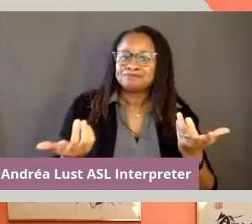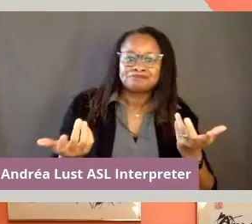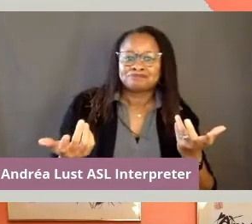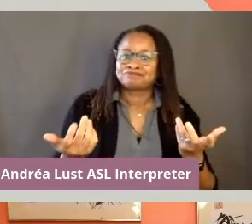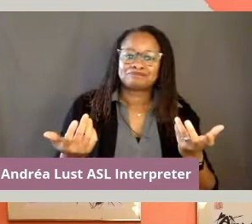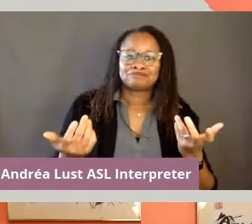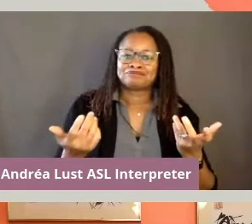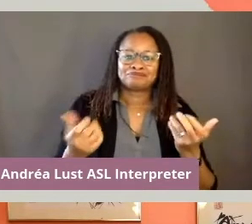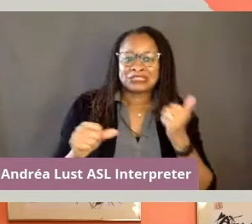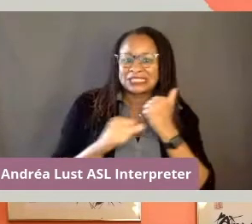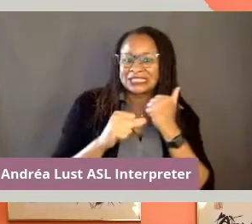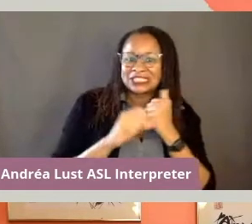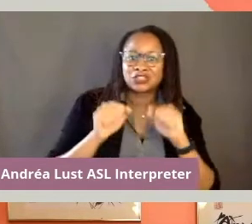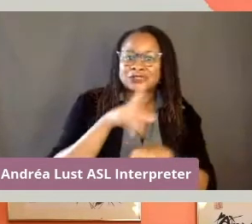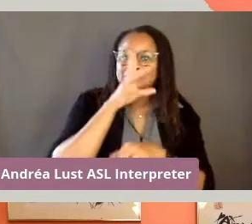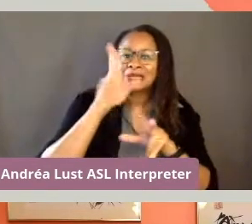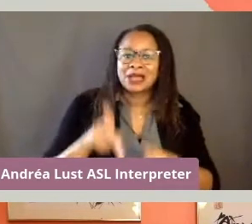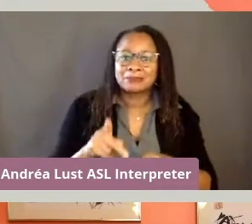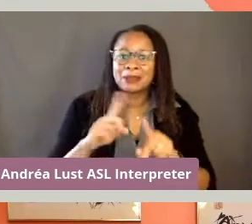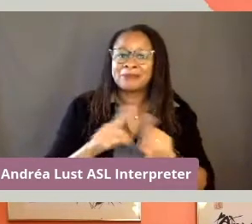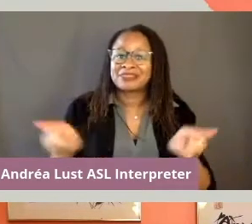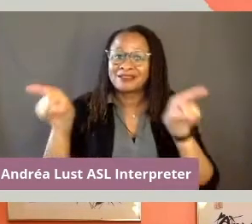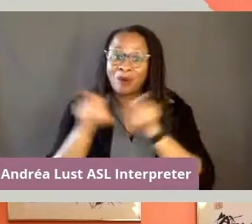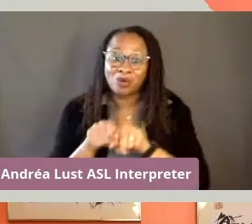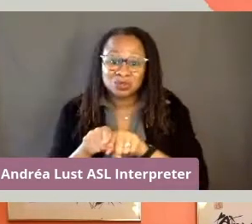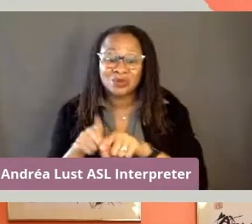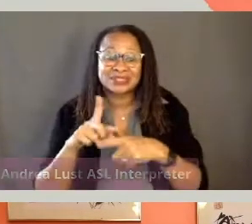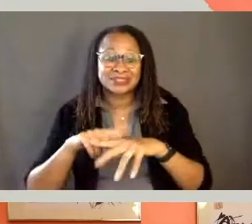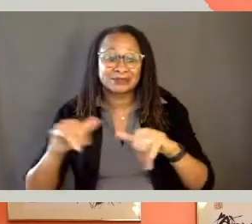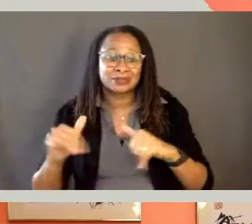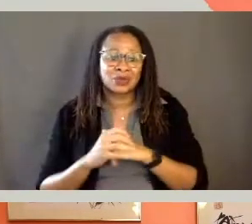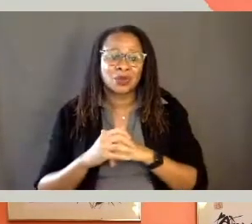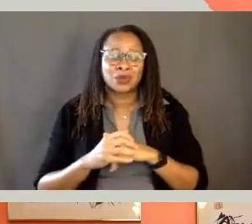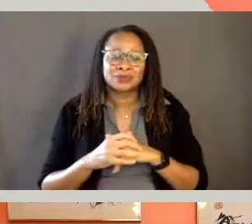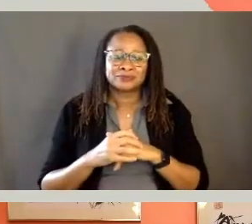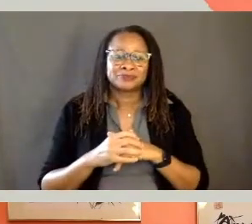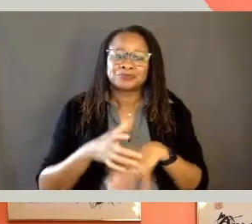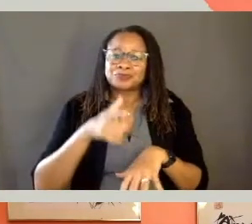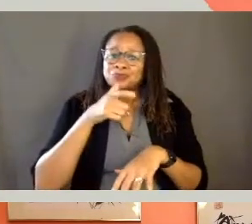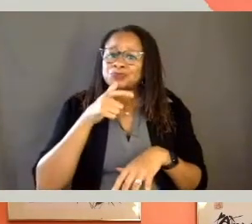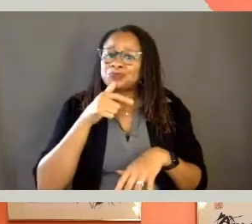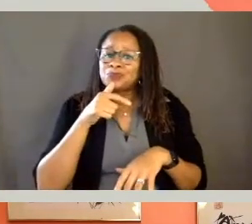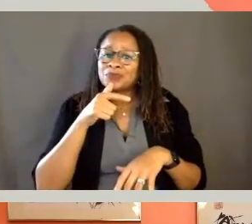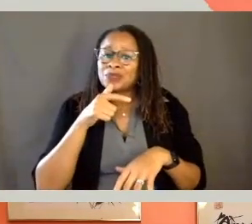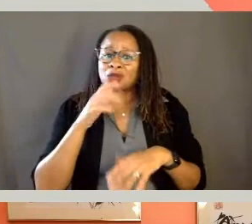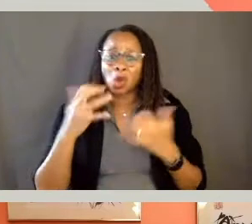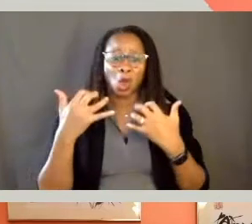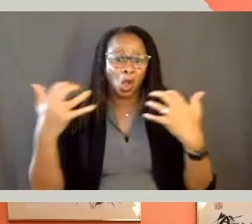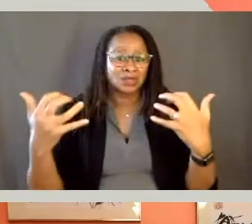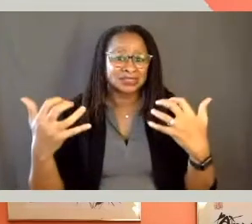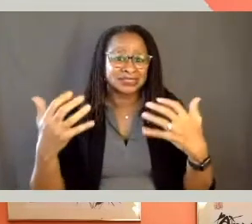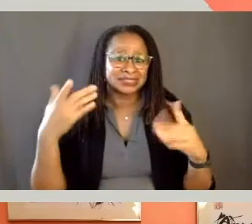assistant could speak up but then also, who's your audience ultimately for?